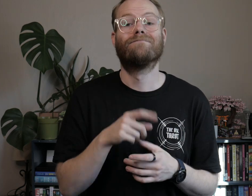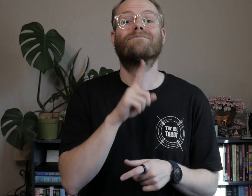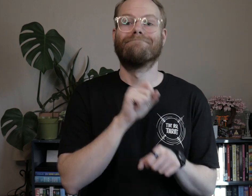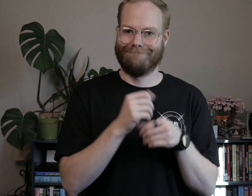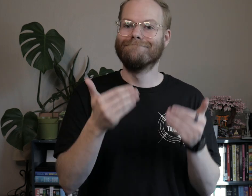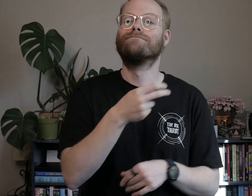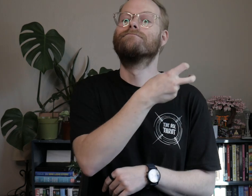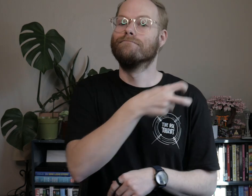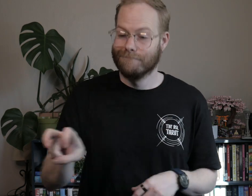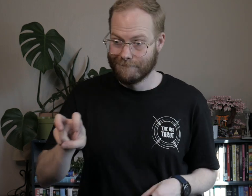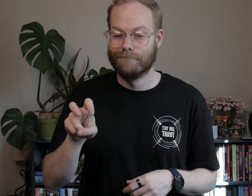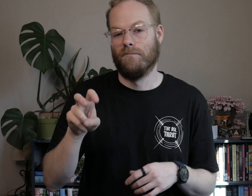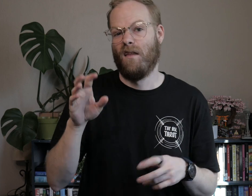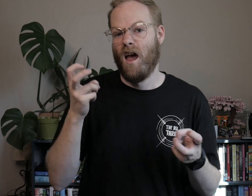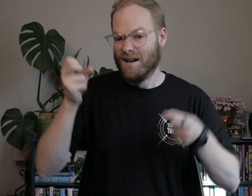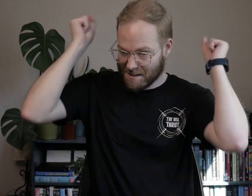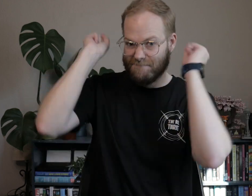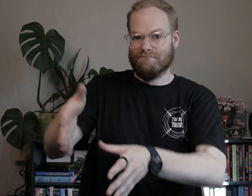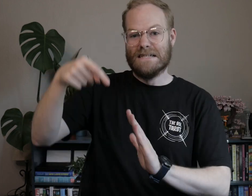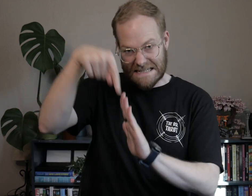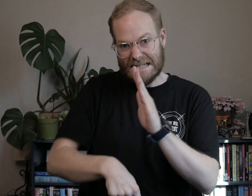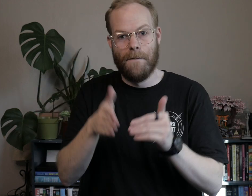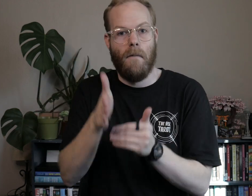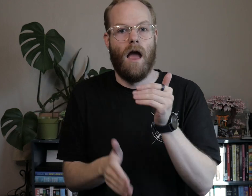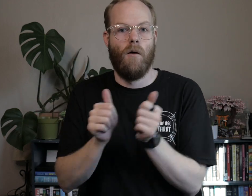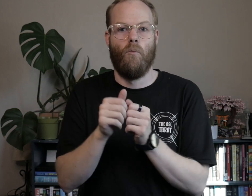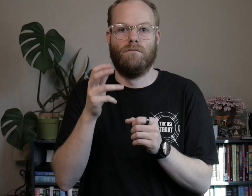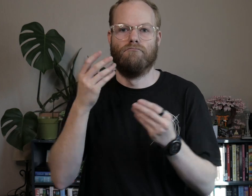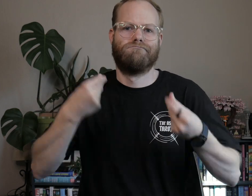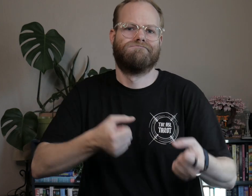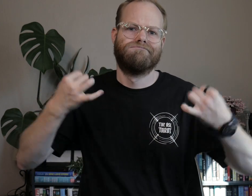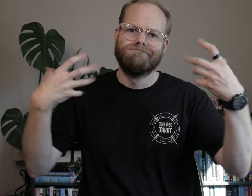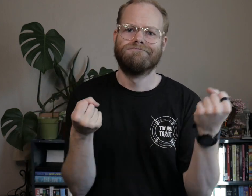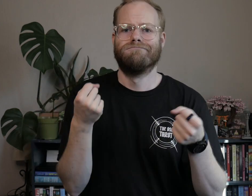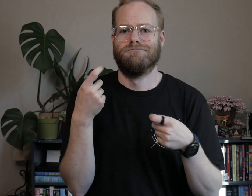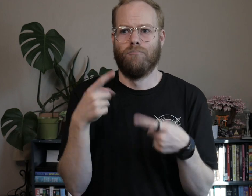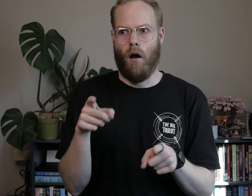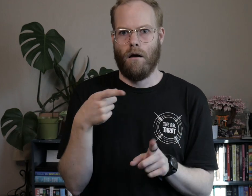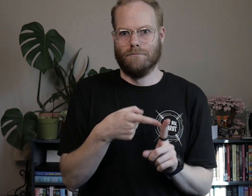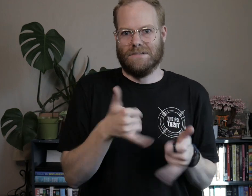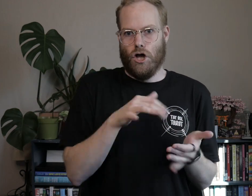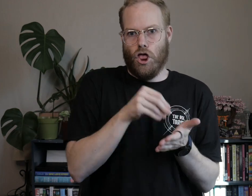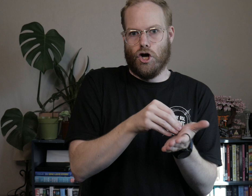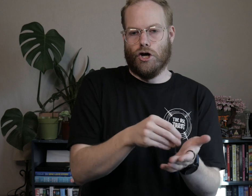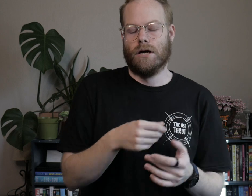When she transfers, she’s more or less thrown into the deep end with fluent signers when she’s still learning.